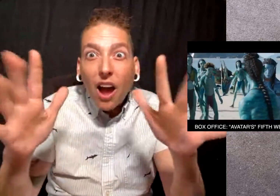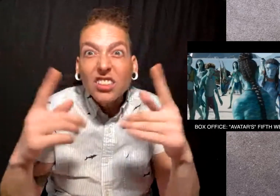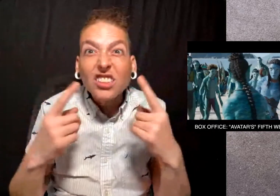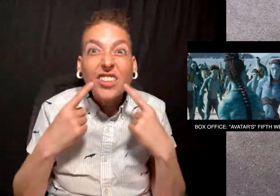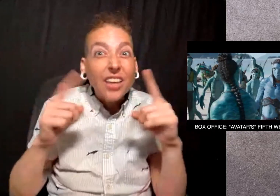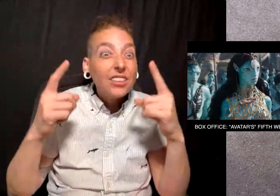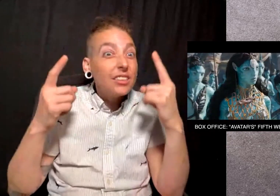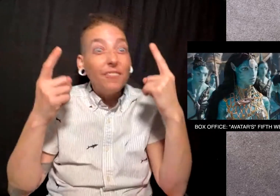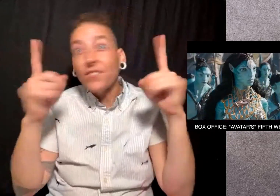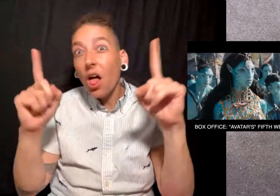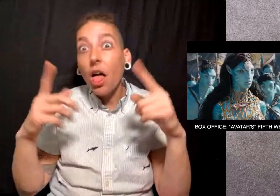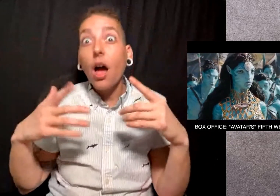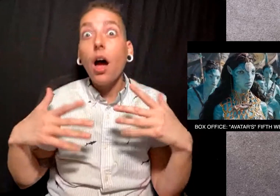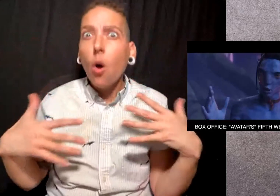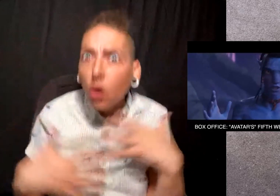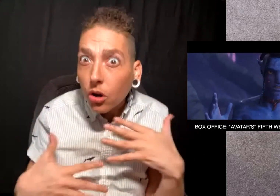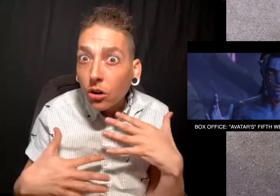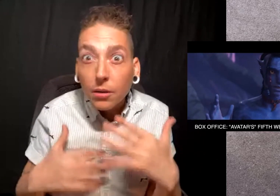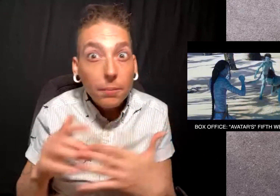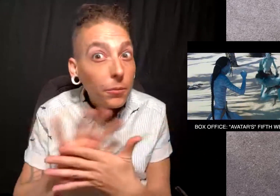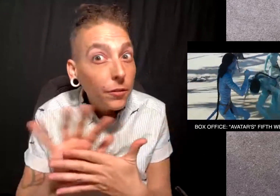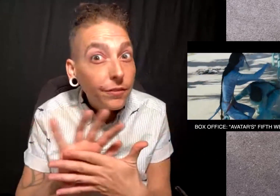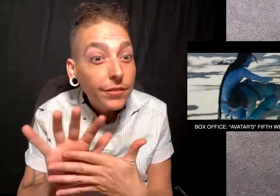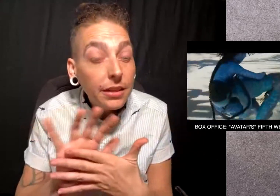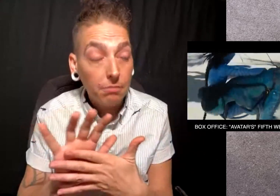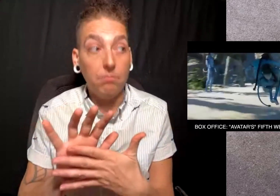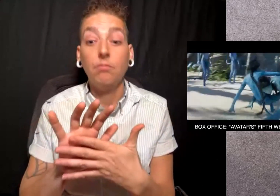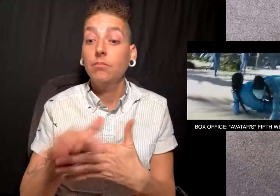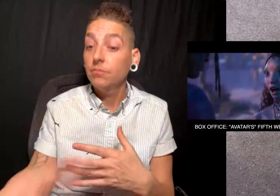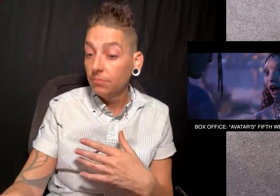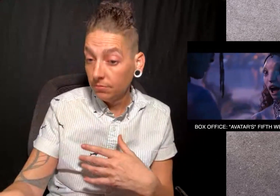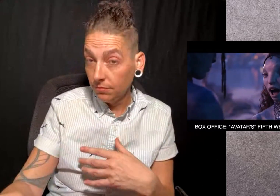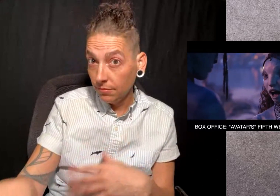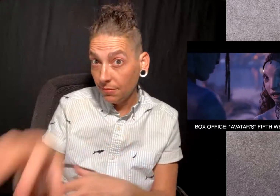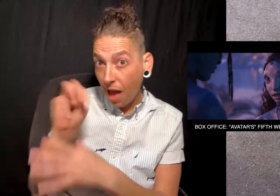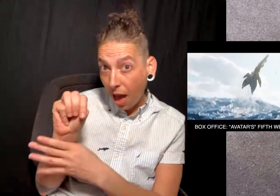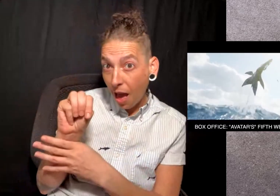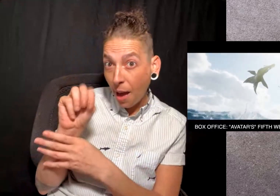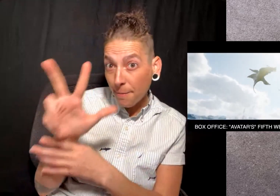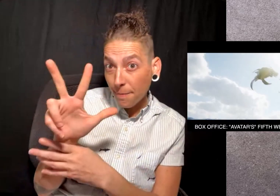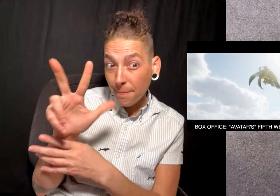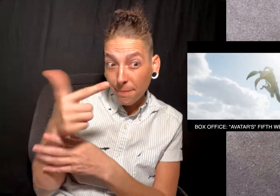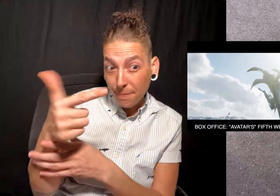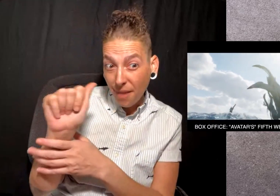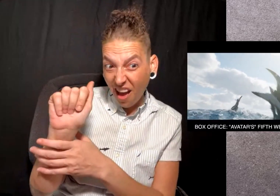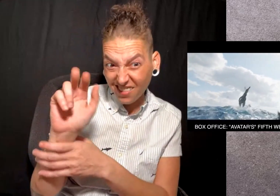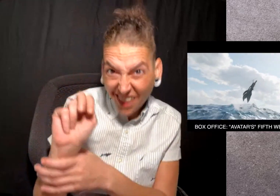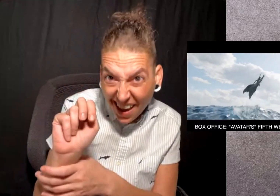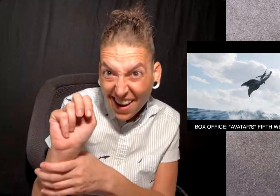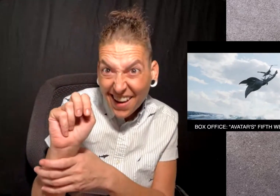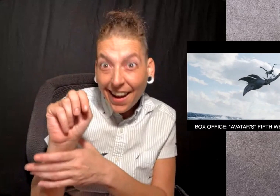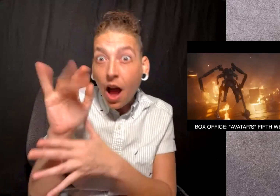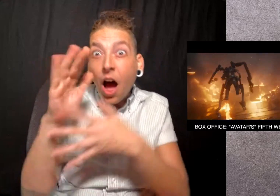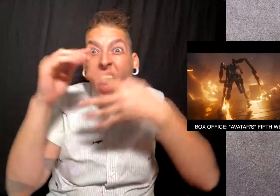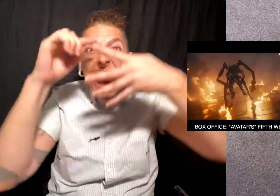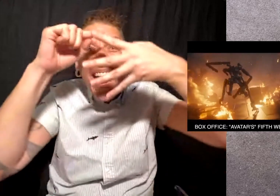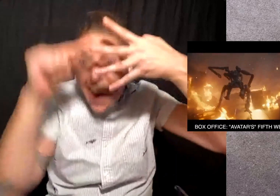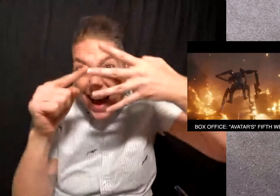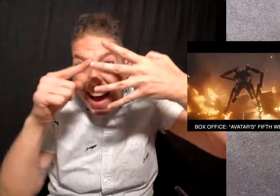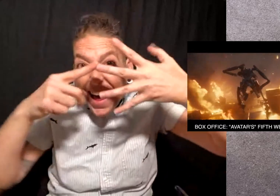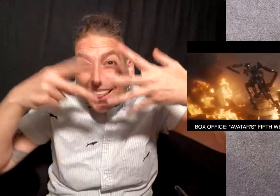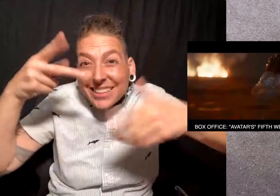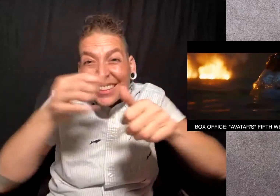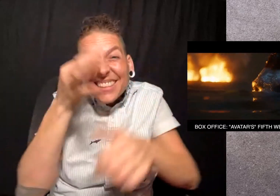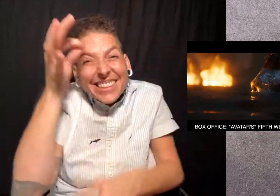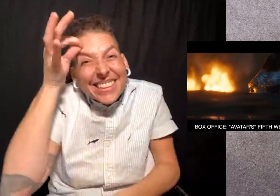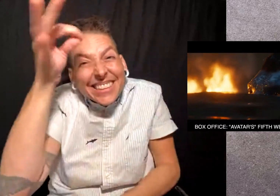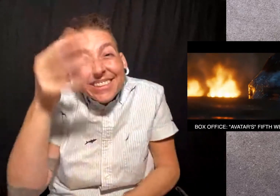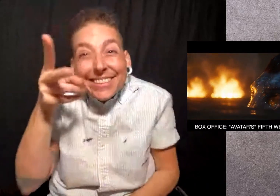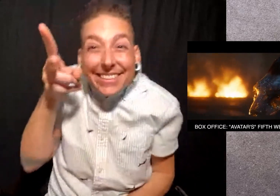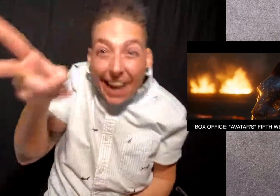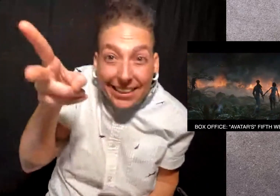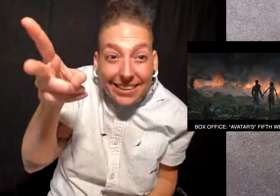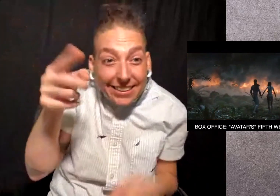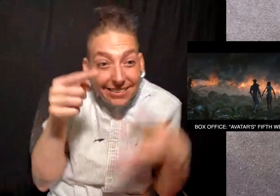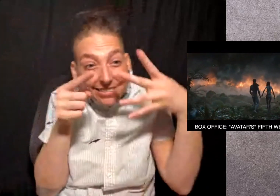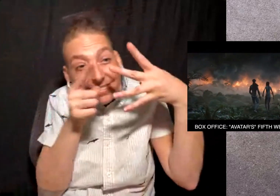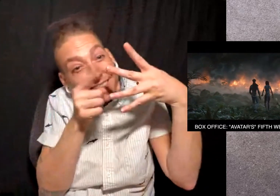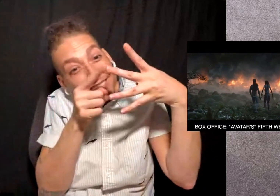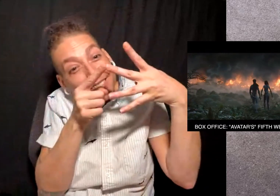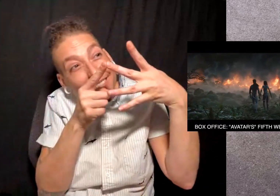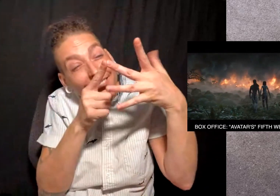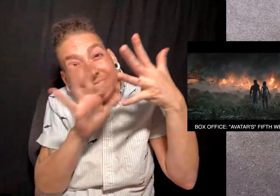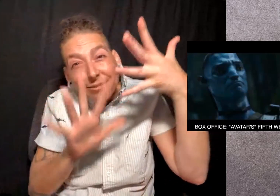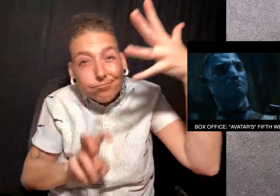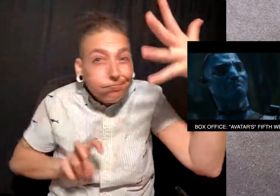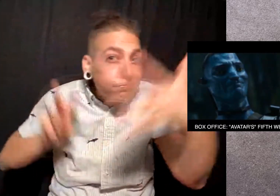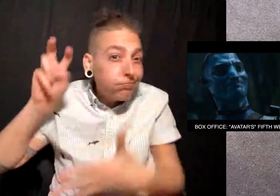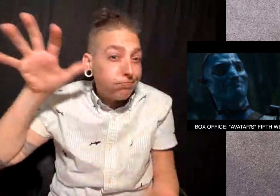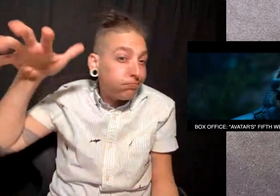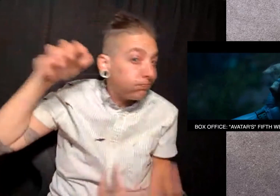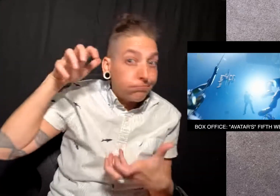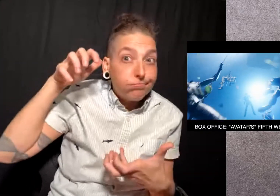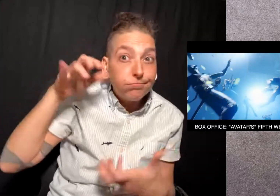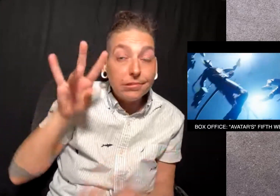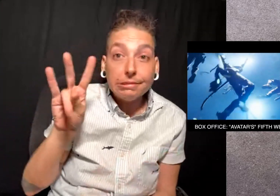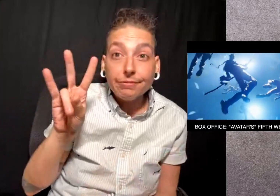here's a surprise that the horror movie M3gan came in a distant second place raking in $17.9 million